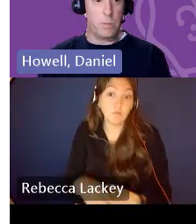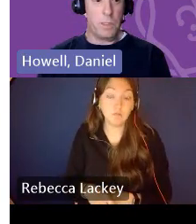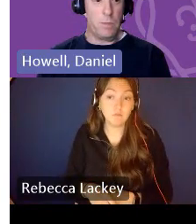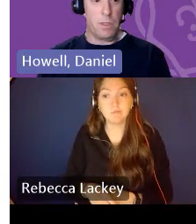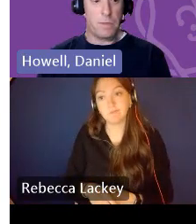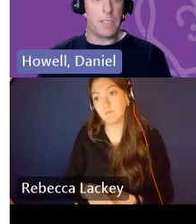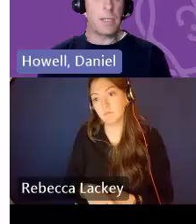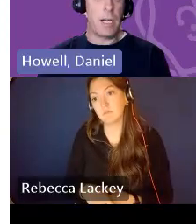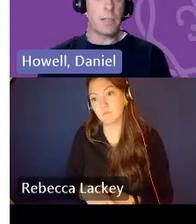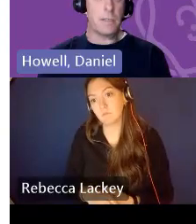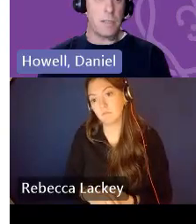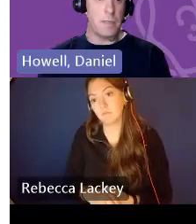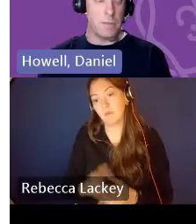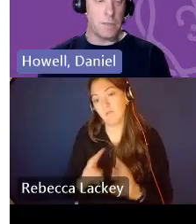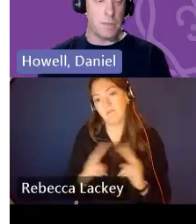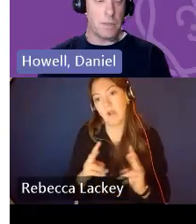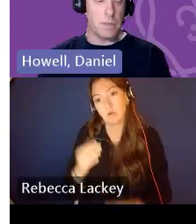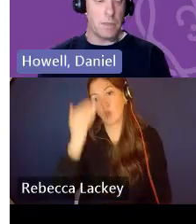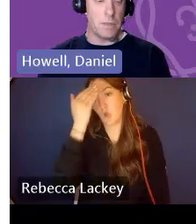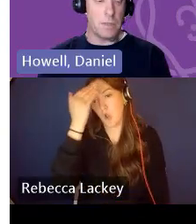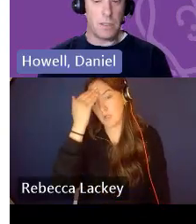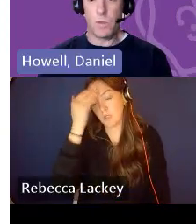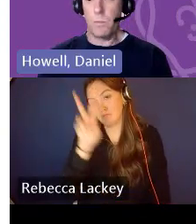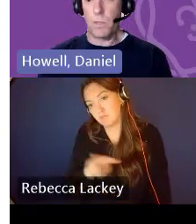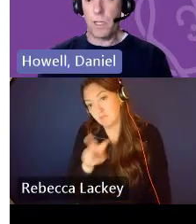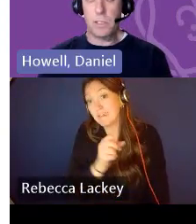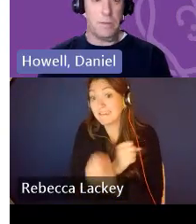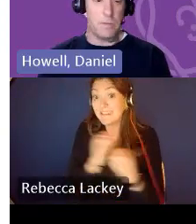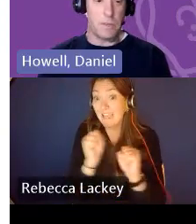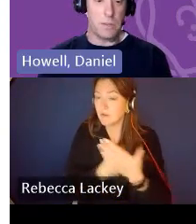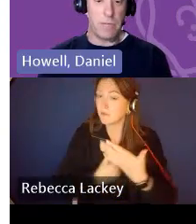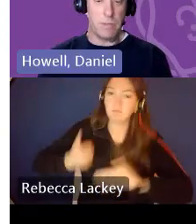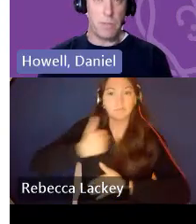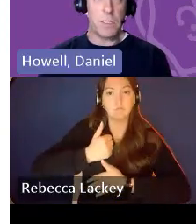that we are very cognizant of. Certainly safety is our number one priority for the traveling